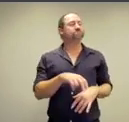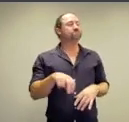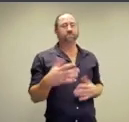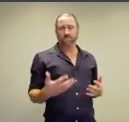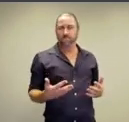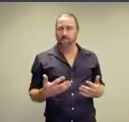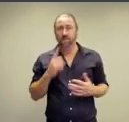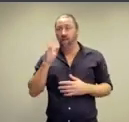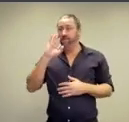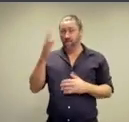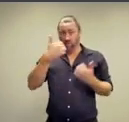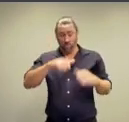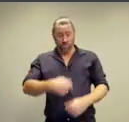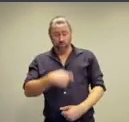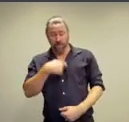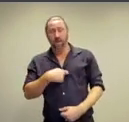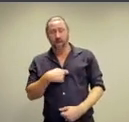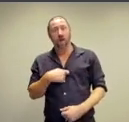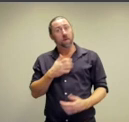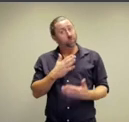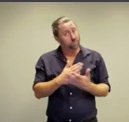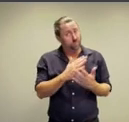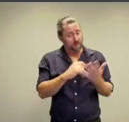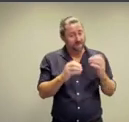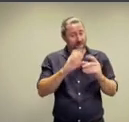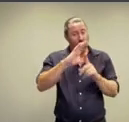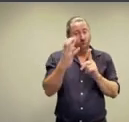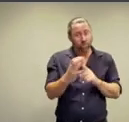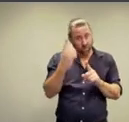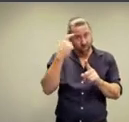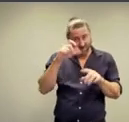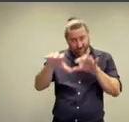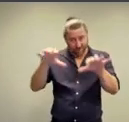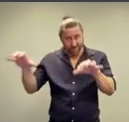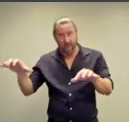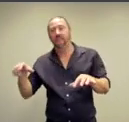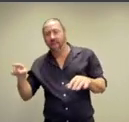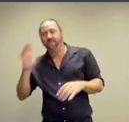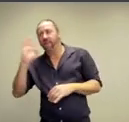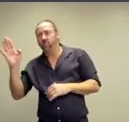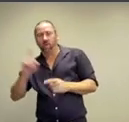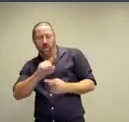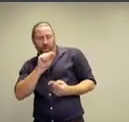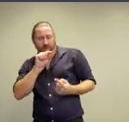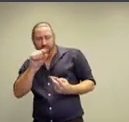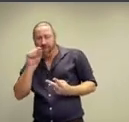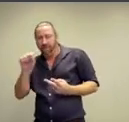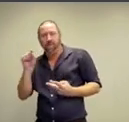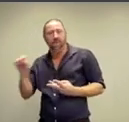fashion adopts a leather jacket originally through subcultural appropriation but then also through